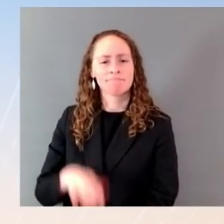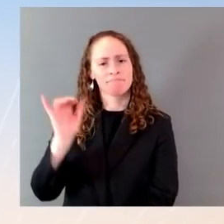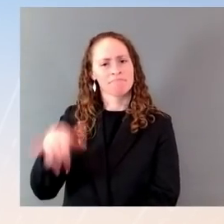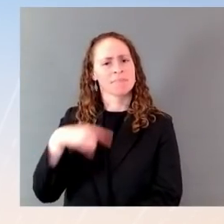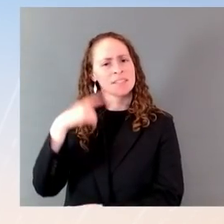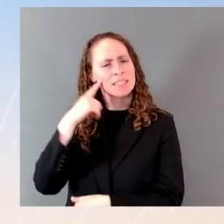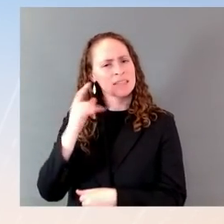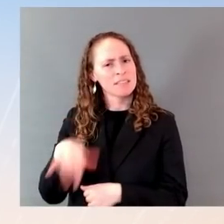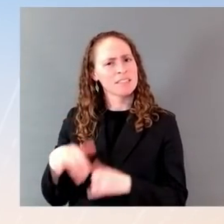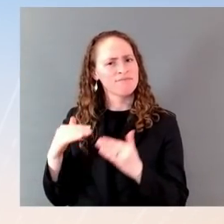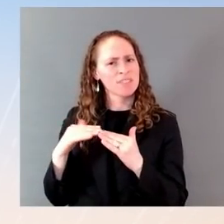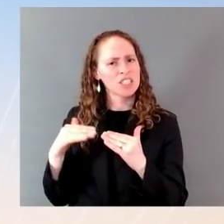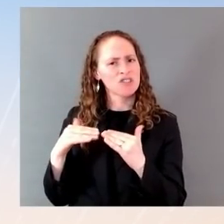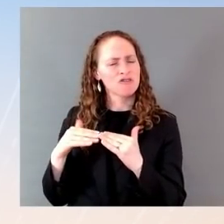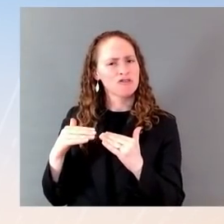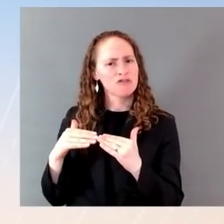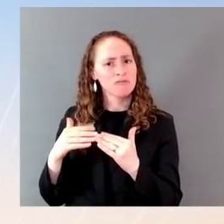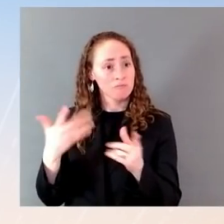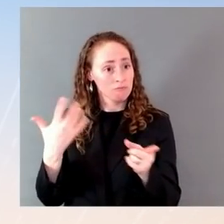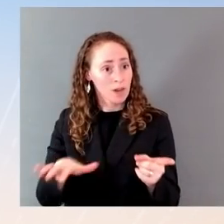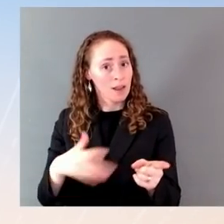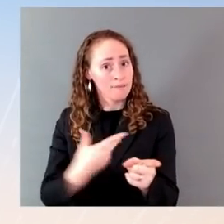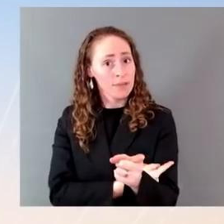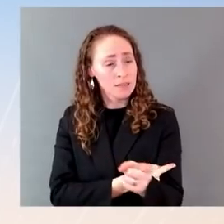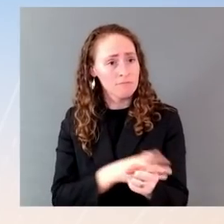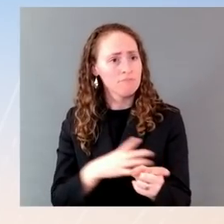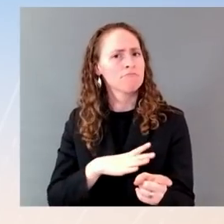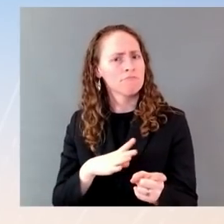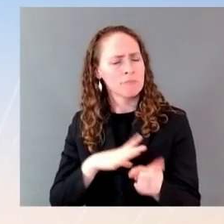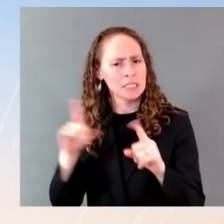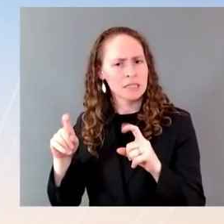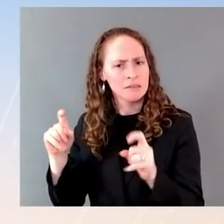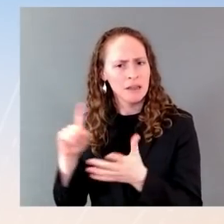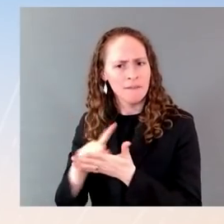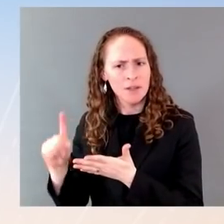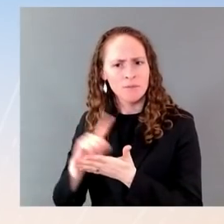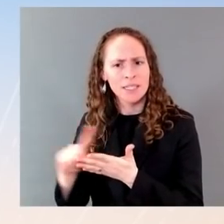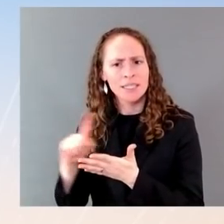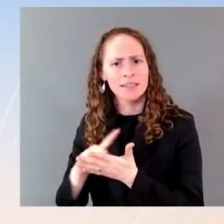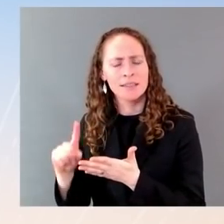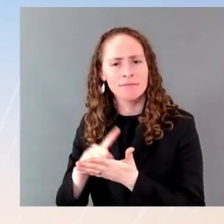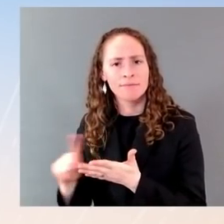how to protect stores and retail locations as people are out shopping for Christmas and the holidays,